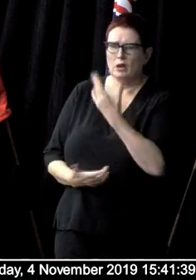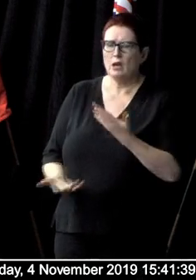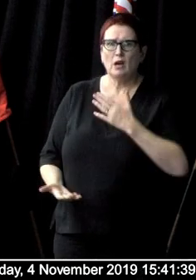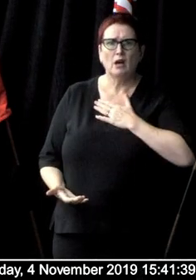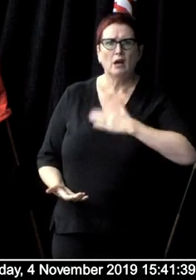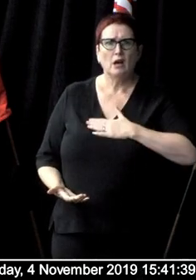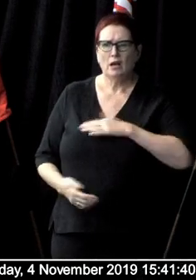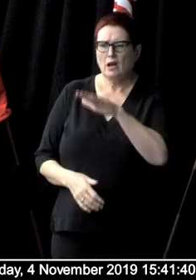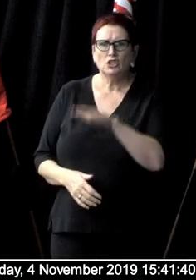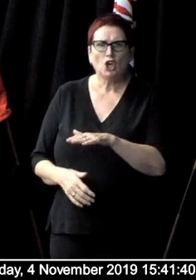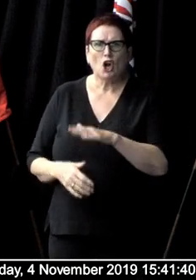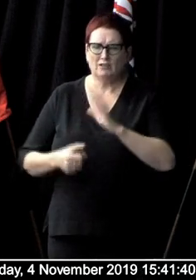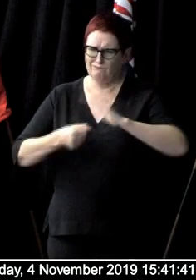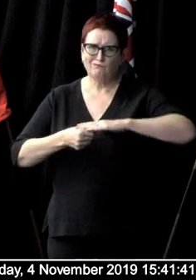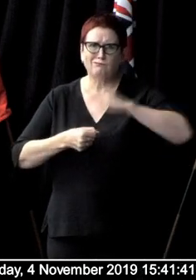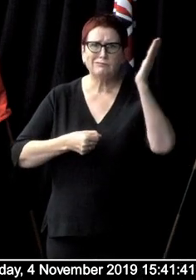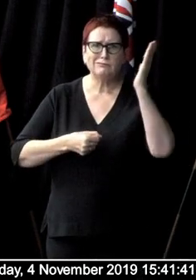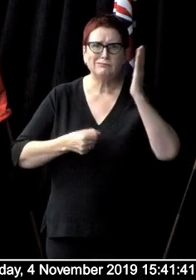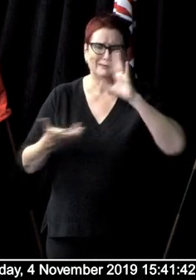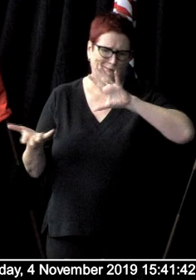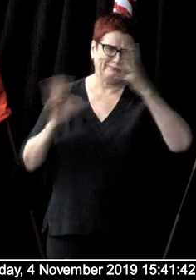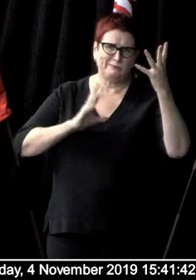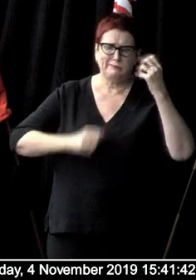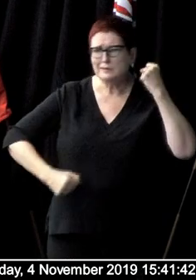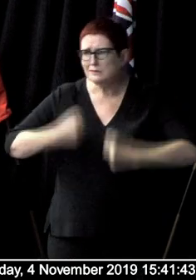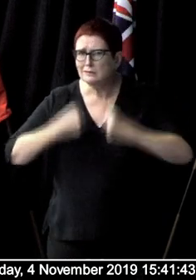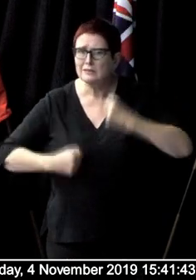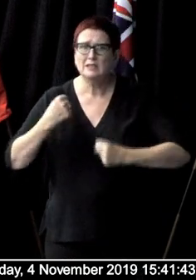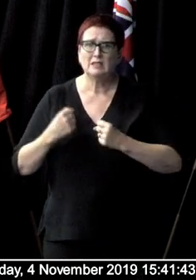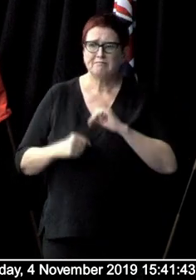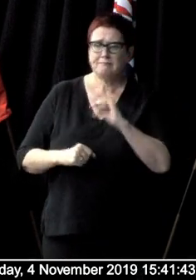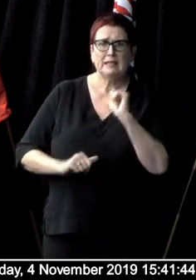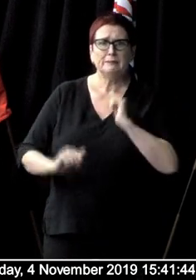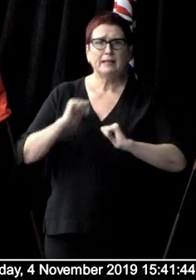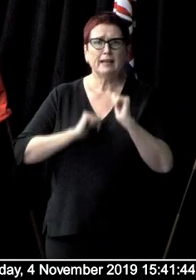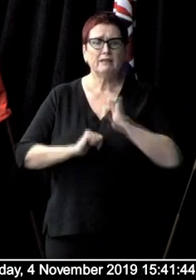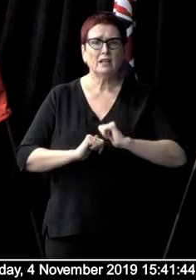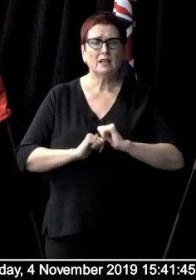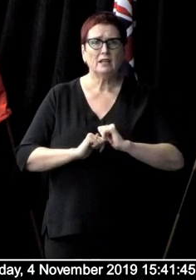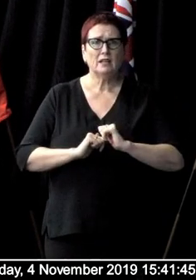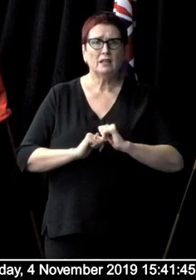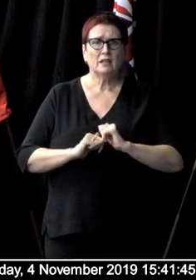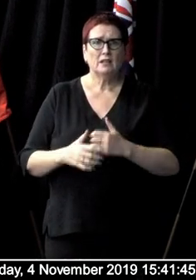know, has lashed out, or in other ways their behaviour has kind of constituted –